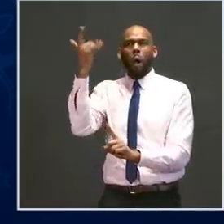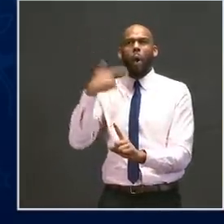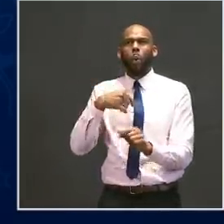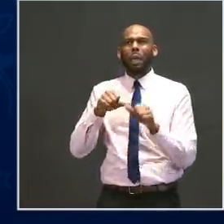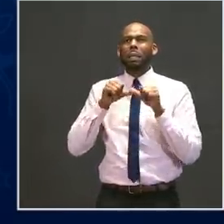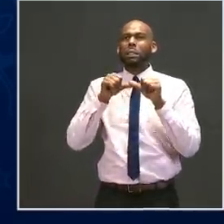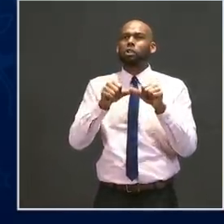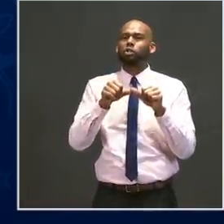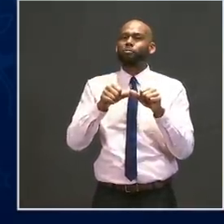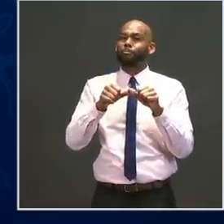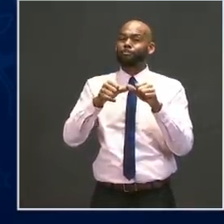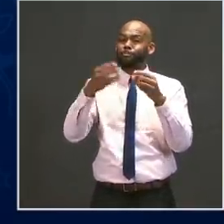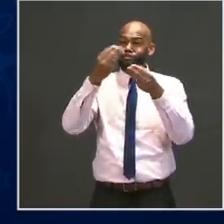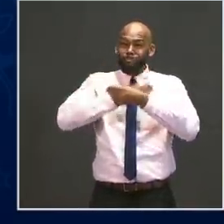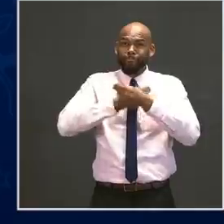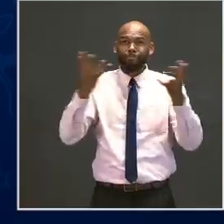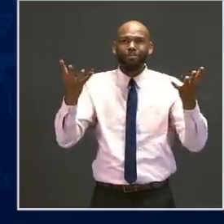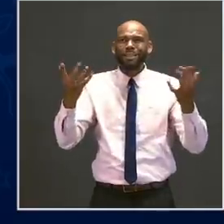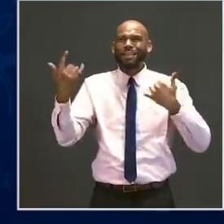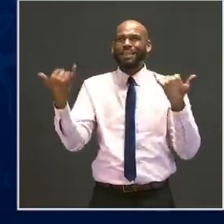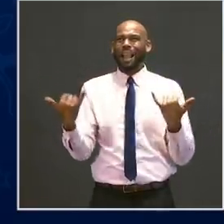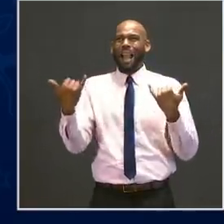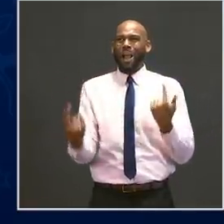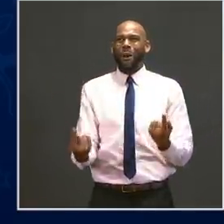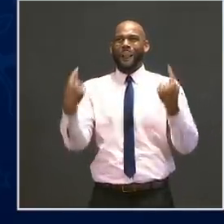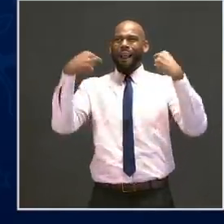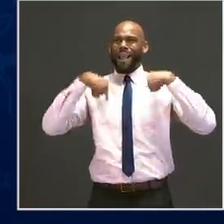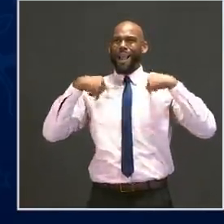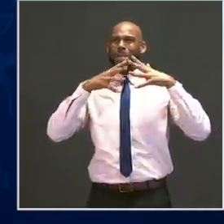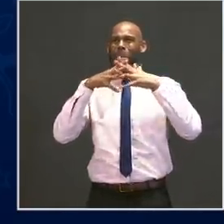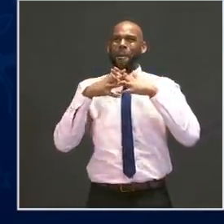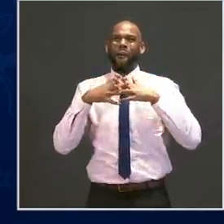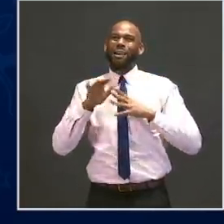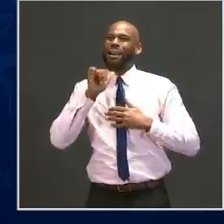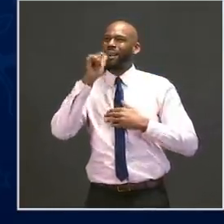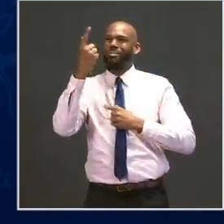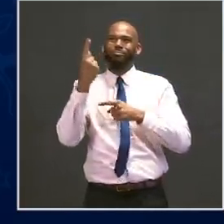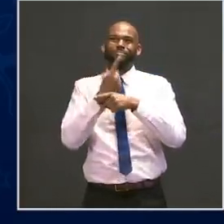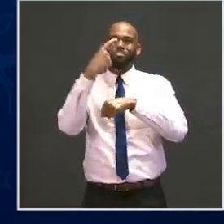that this is not the time to come. The President is committed to putting in place,